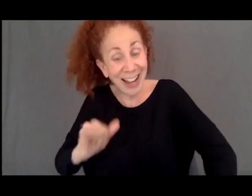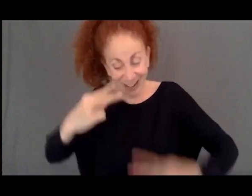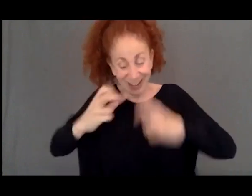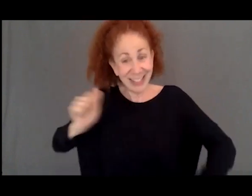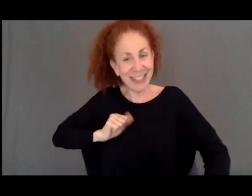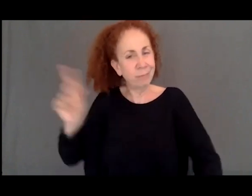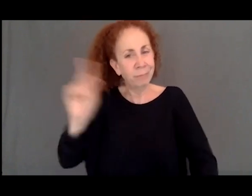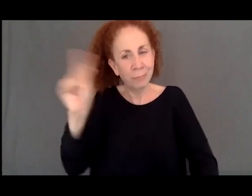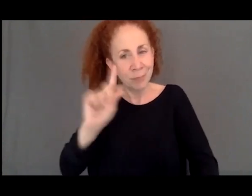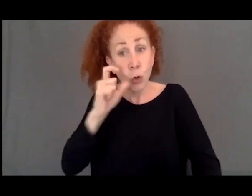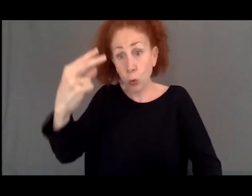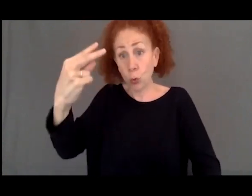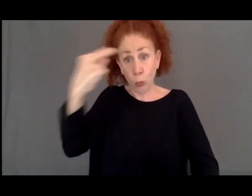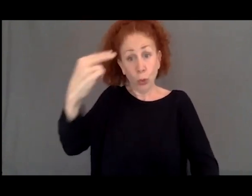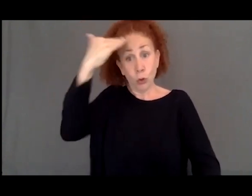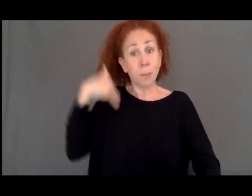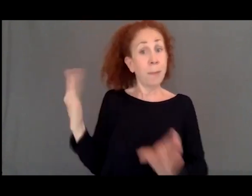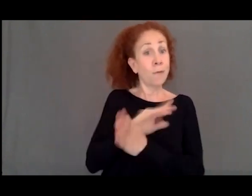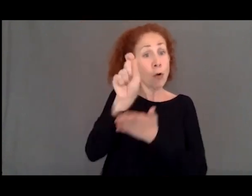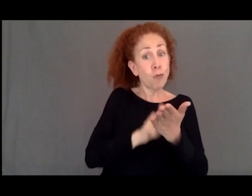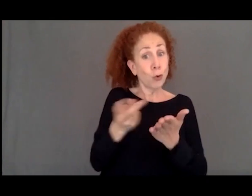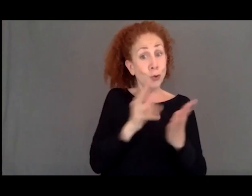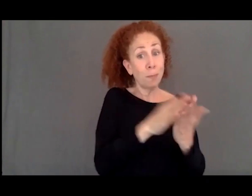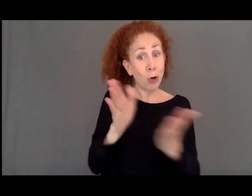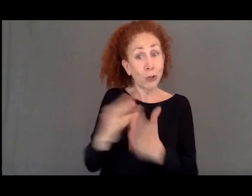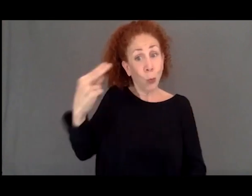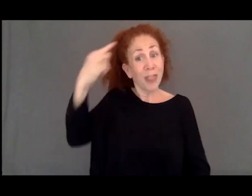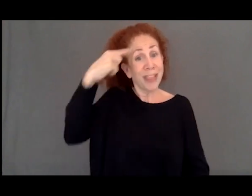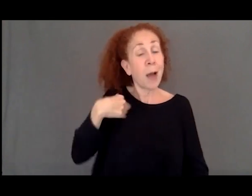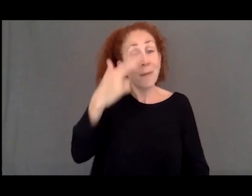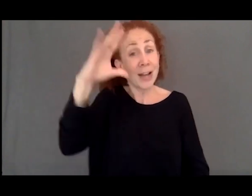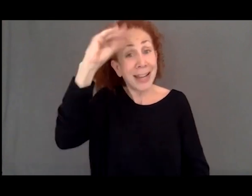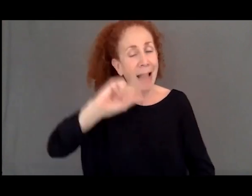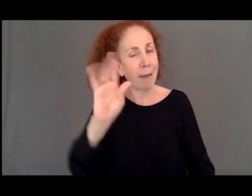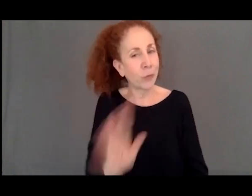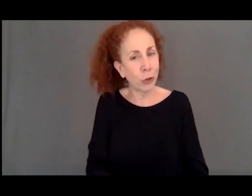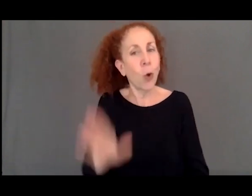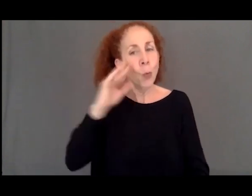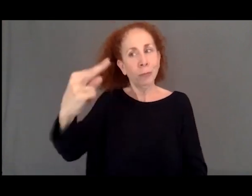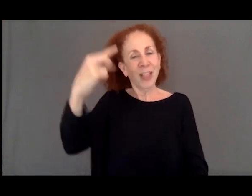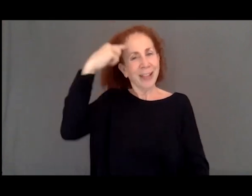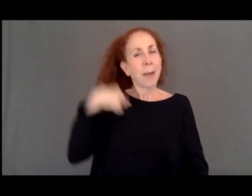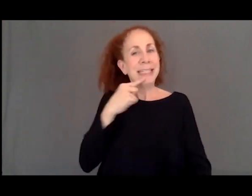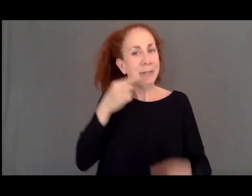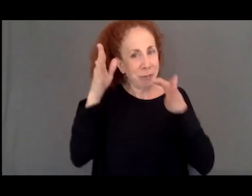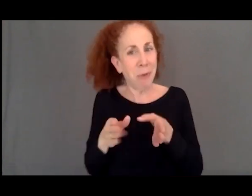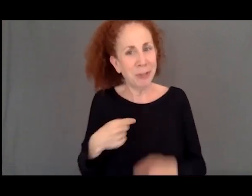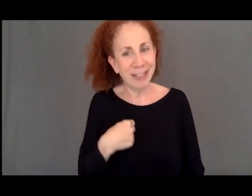And no one who knew me before I wrote these novels would have thought Viet's a funny guy. Viet's a pretty serious guy.